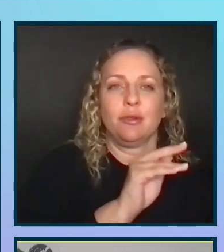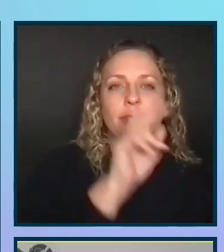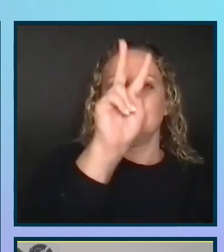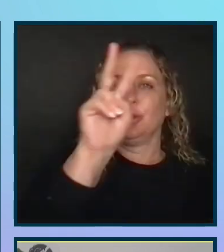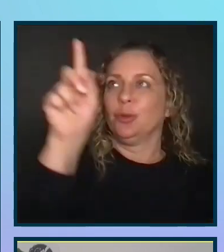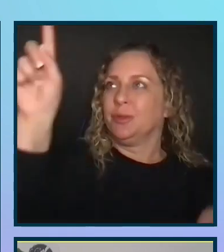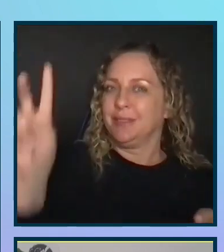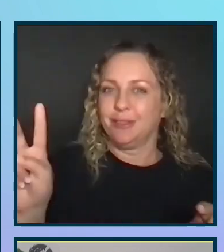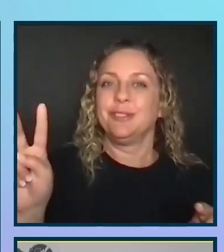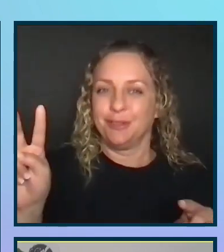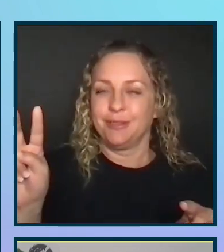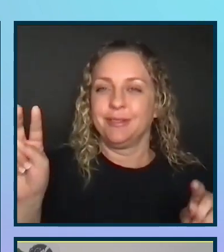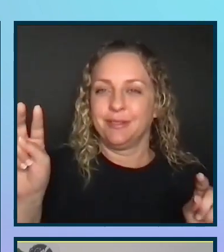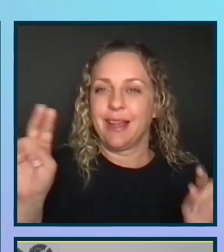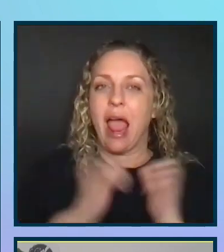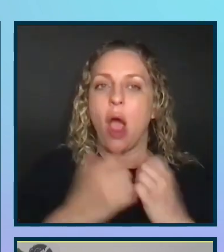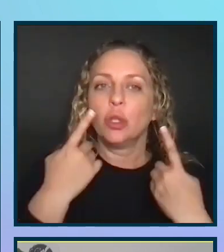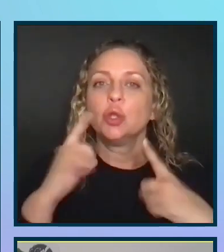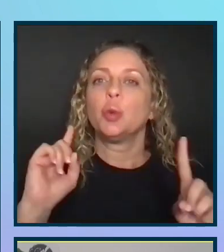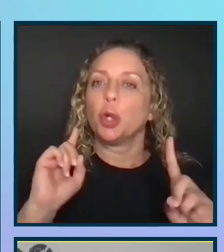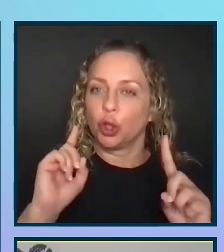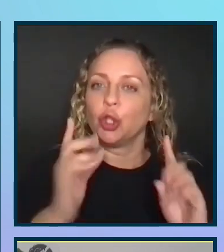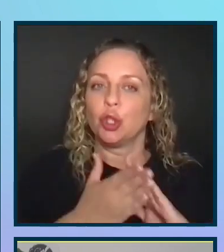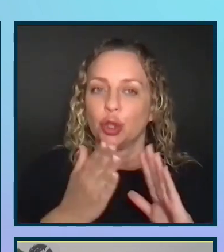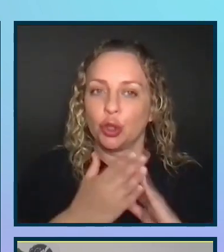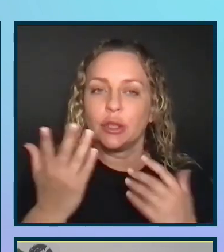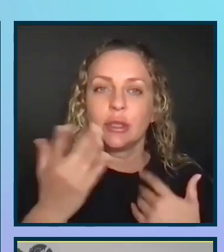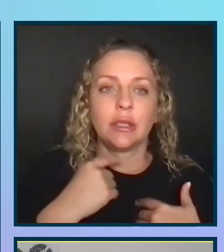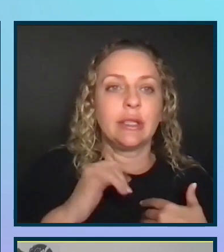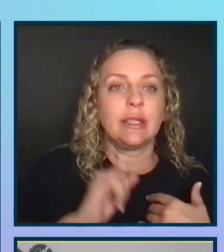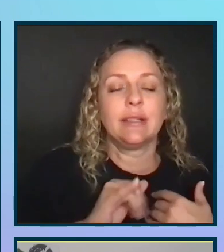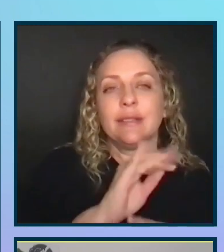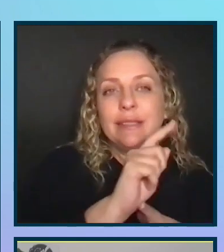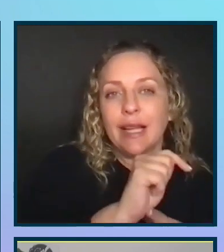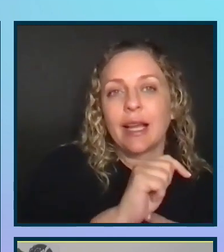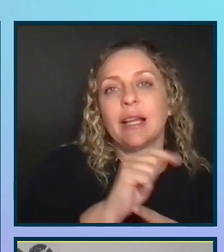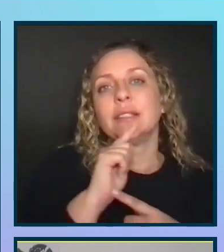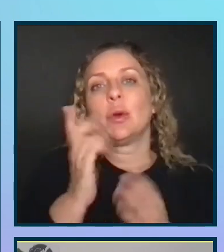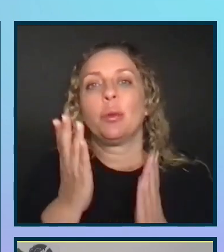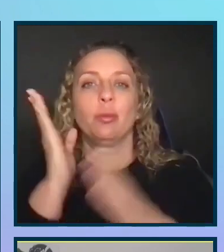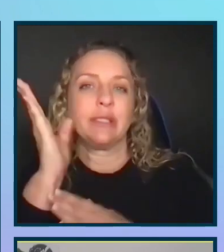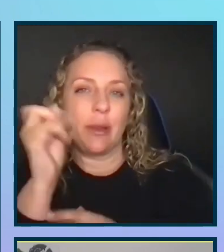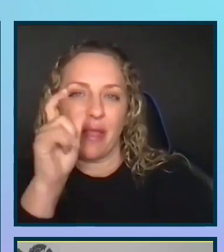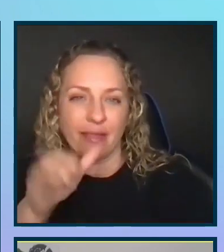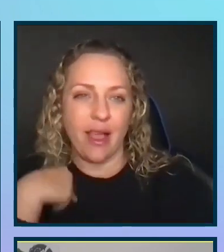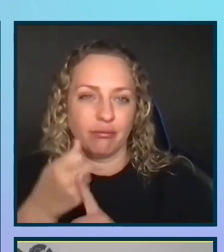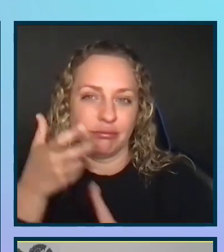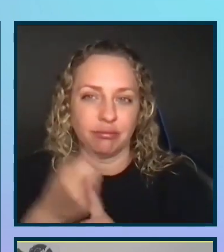empty things should be. Is it an NT alt text? Is it a rule presentation on an SVG or something like that? At this point, I dunno,